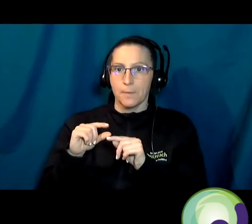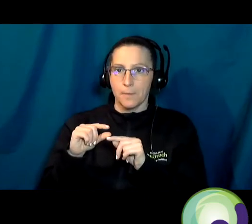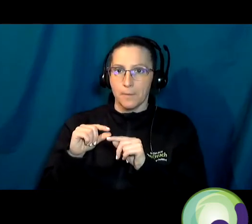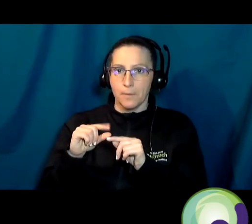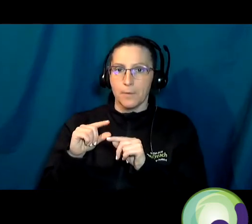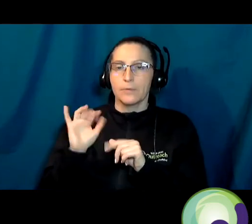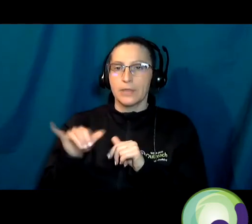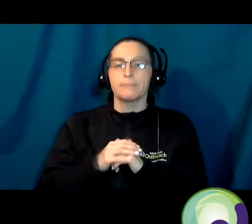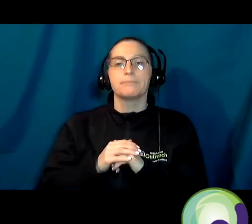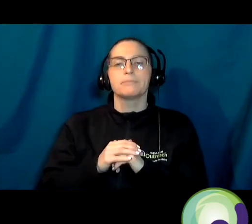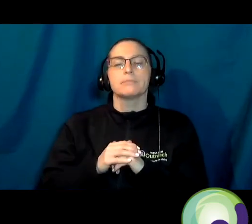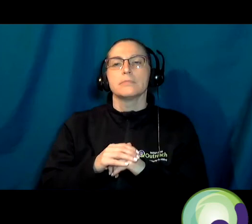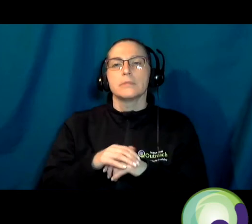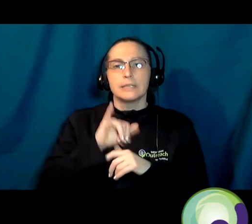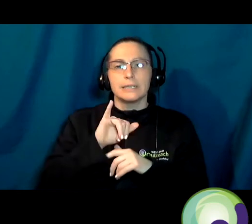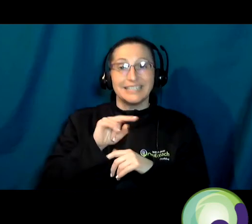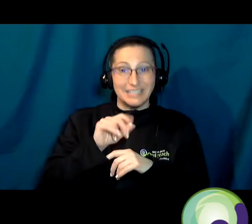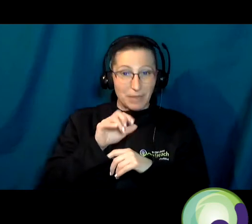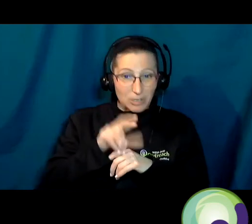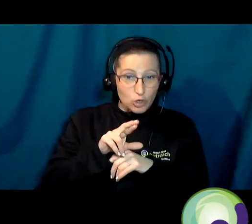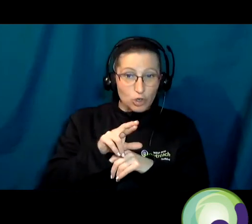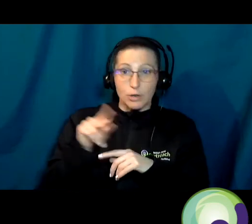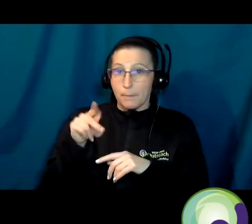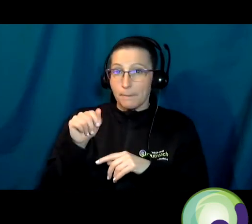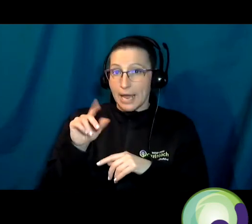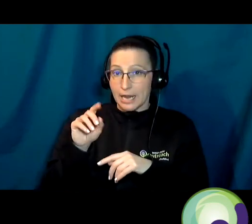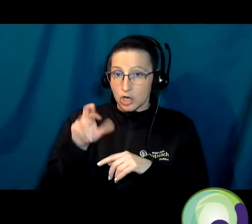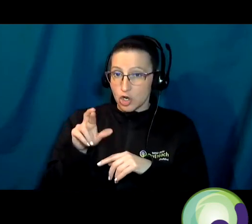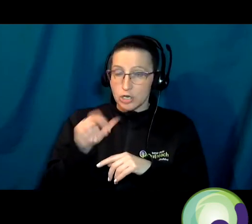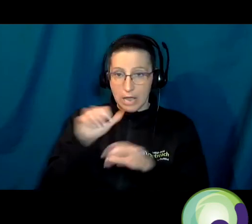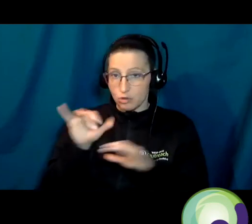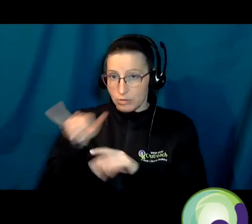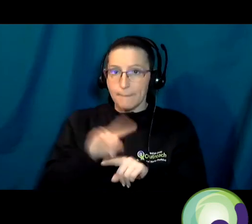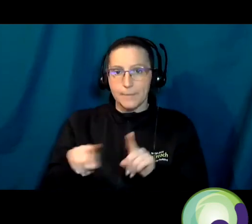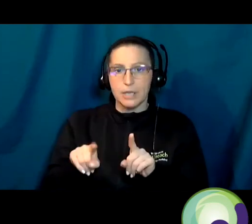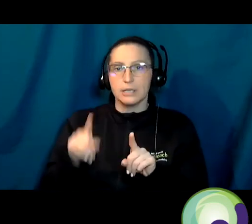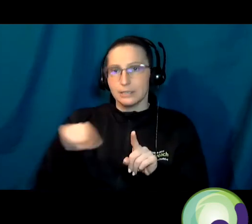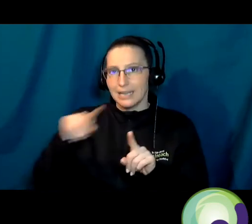wouldn't necessarily have to maneuver that but they would have to be able to count parts.